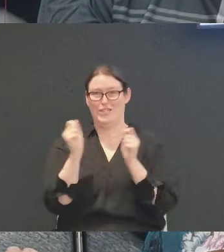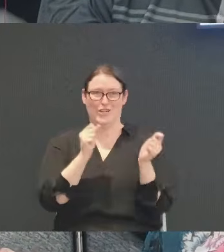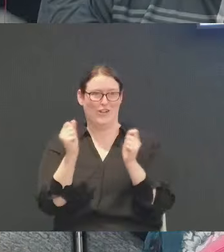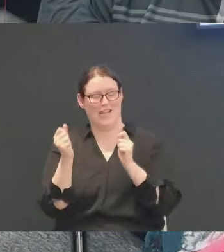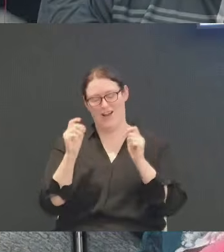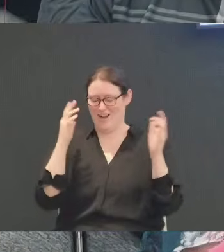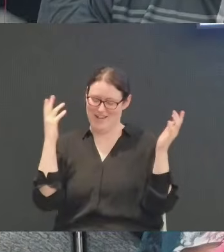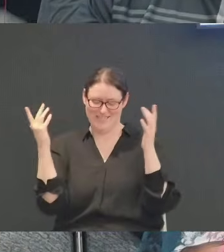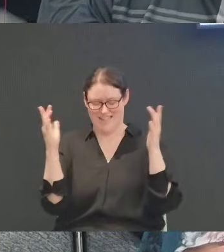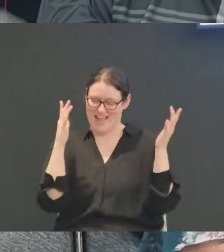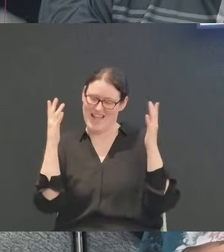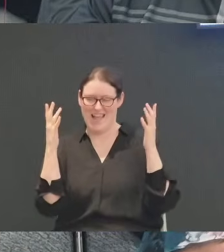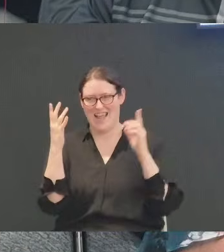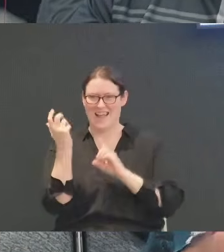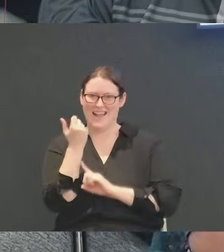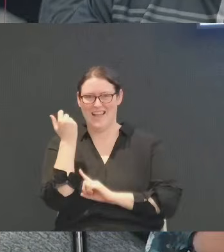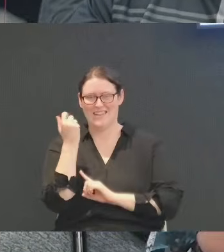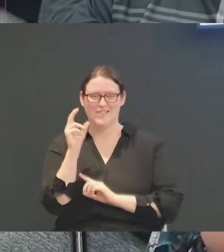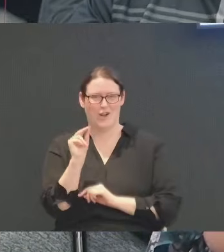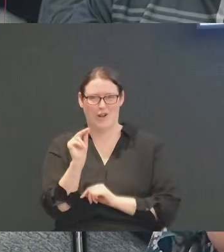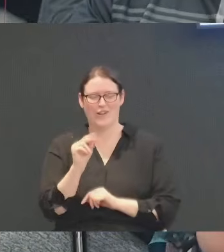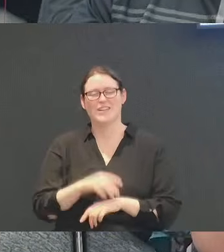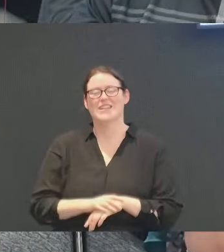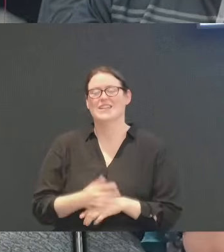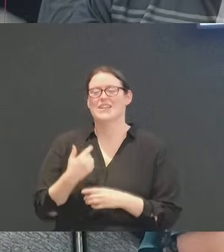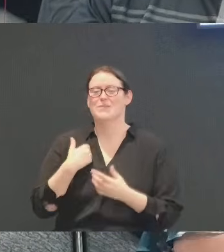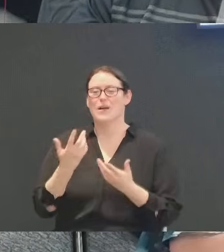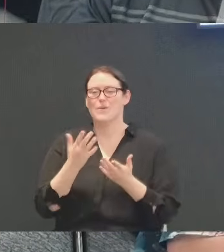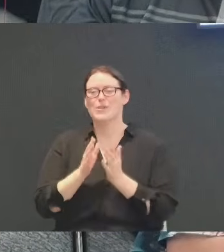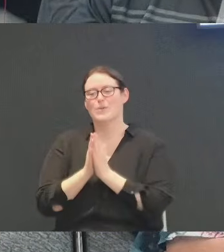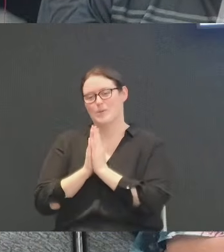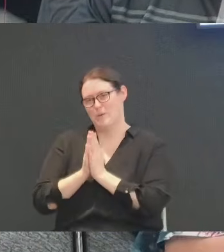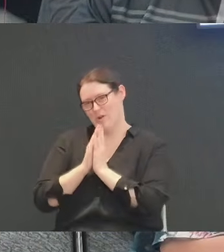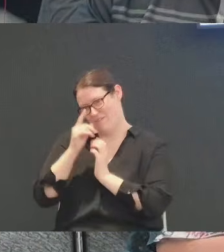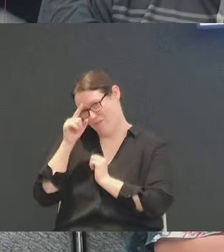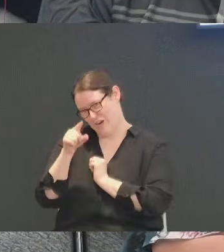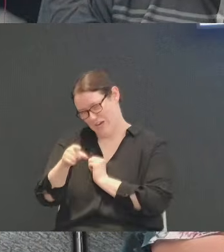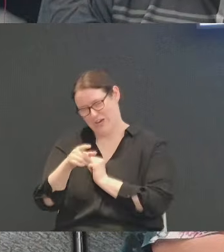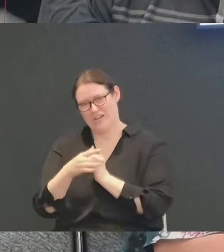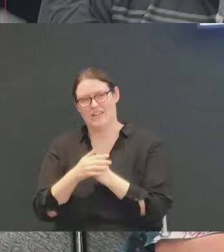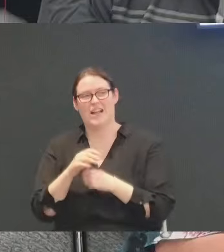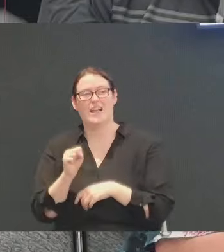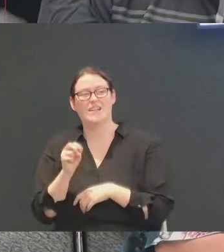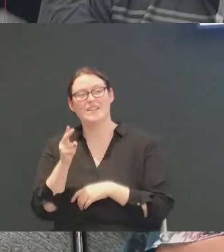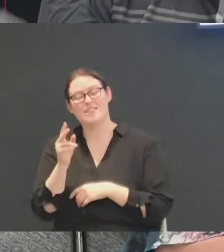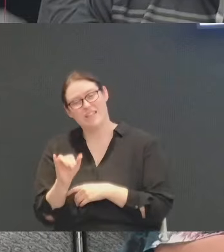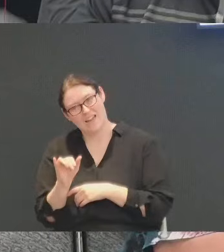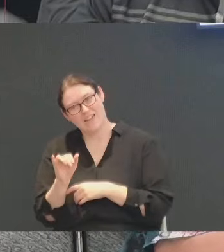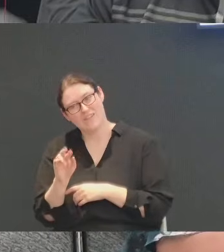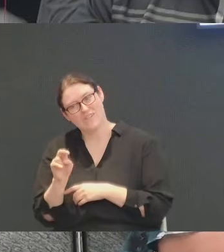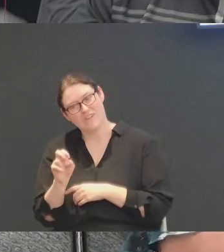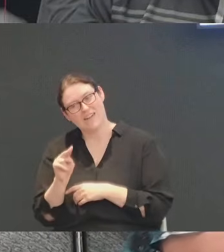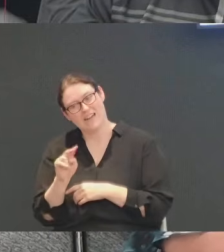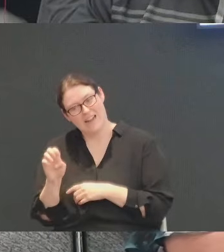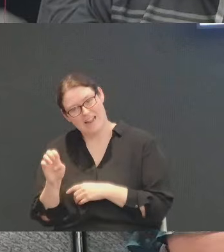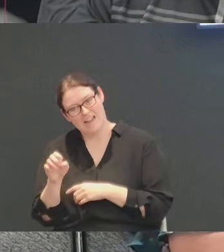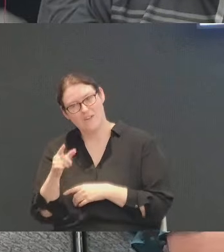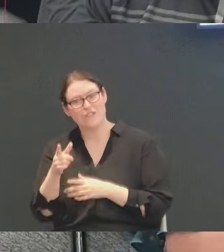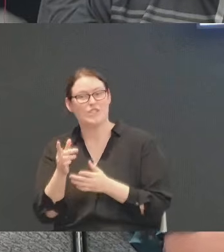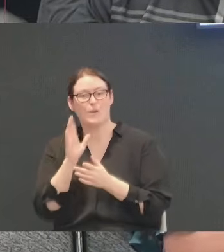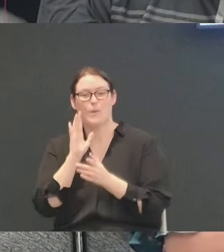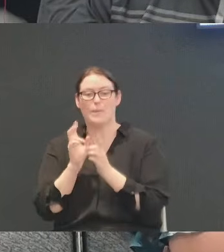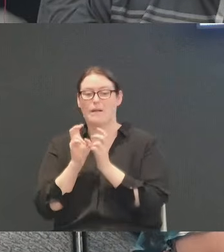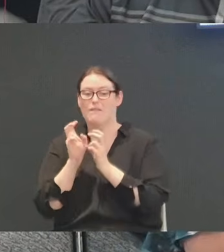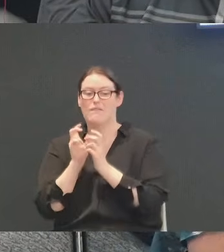right? But I want you all to be praying for her. And when Sunny Renee runs for US Congress,